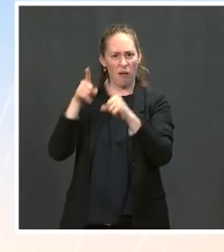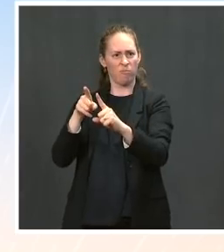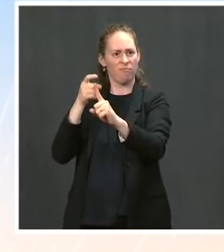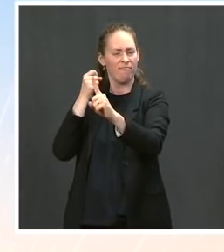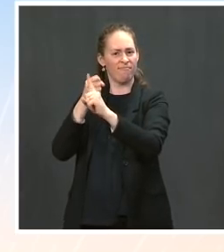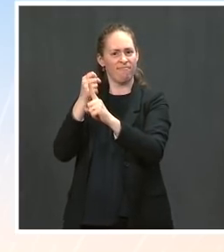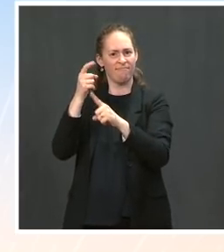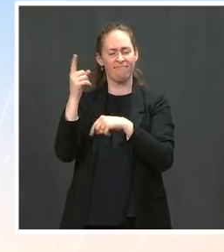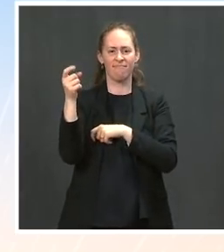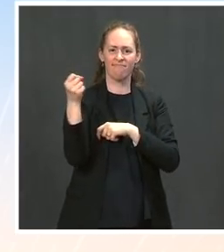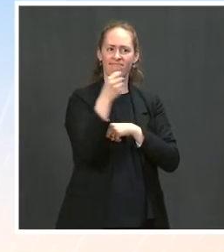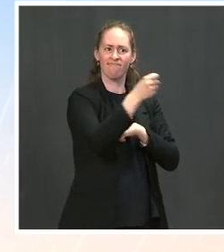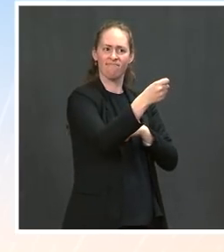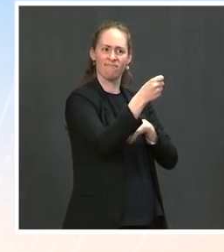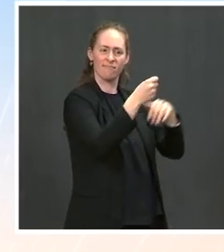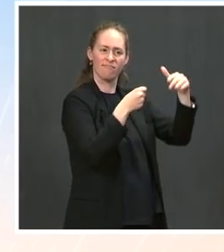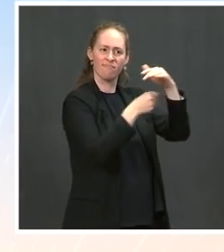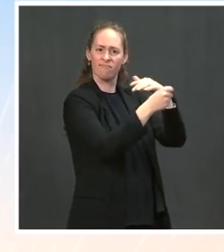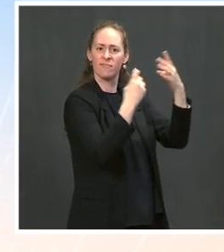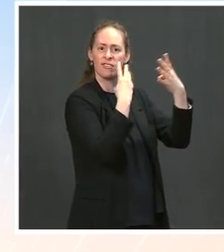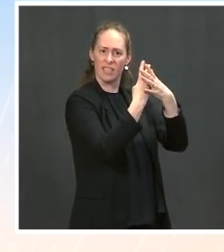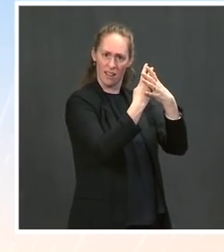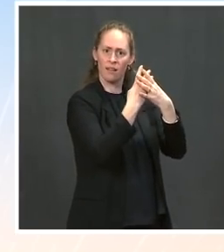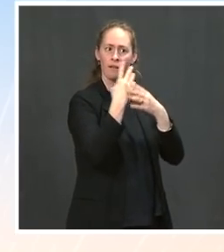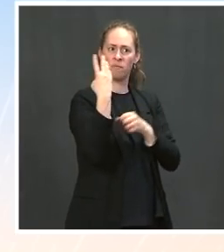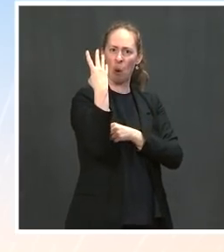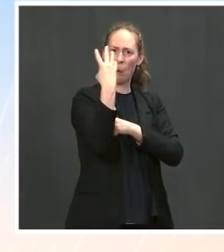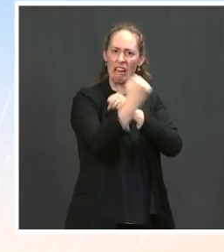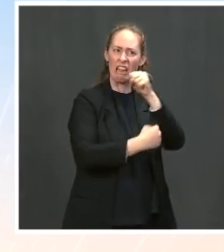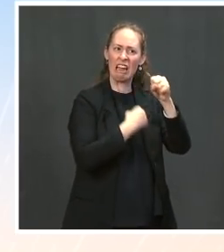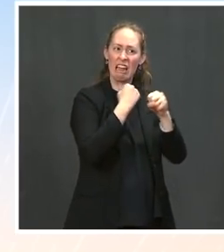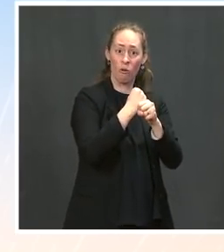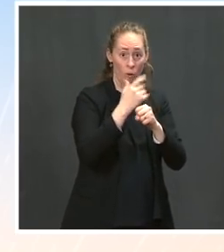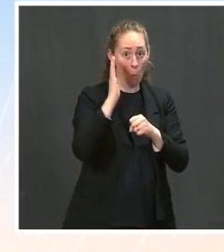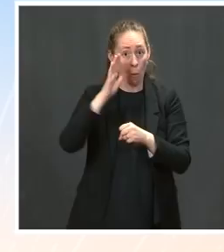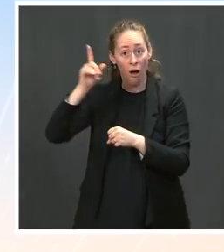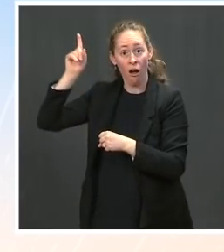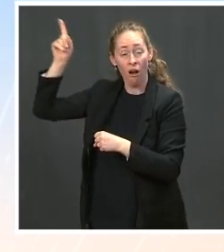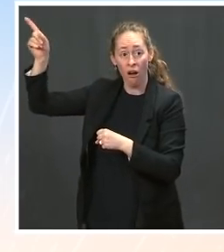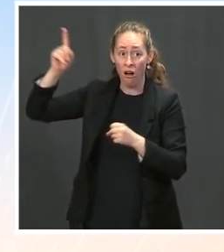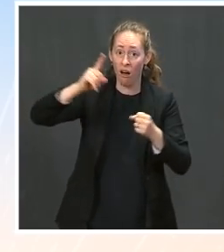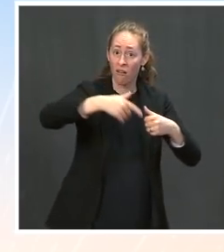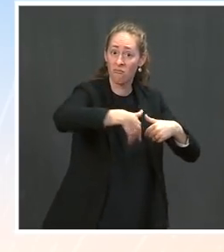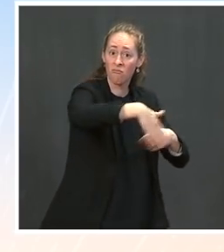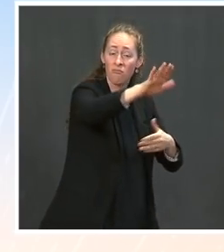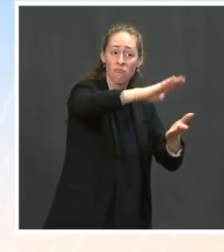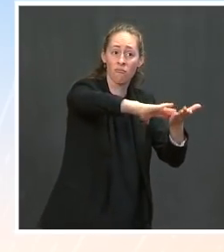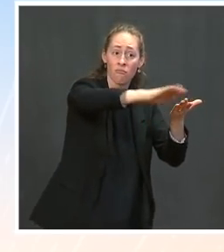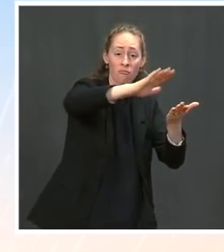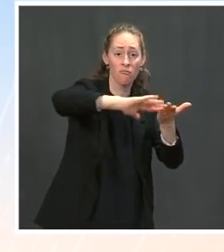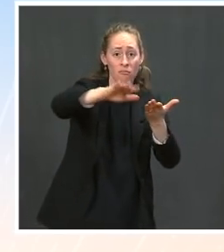support for expunging exactly these types of offenses is -- are there any plans to revisit some of those bids for clemency,